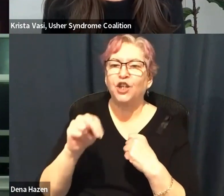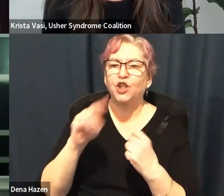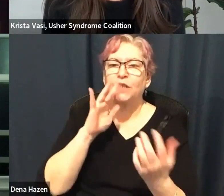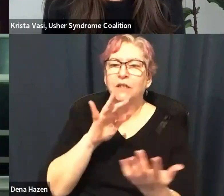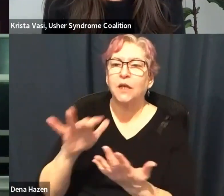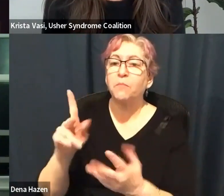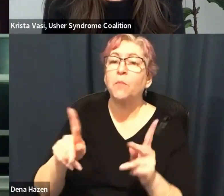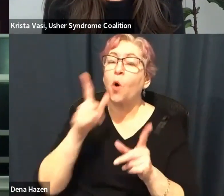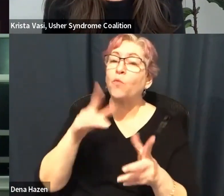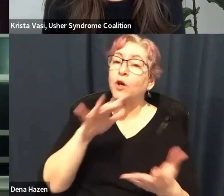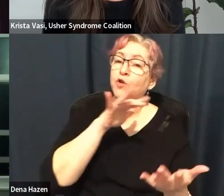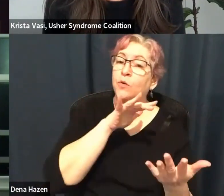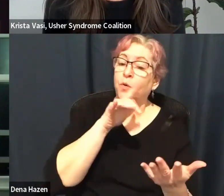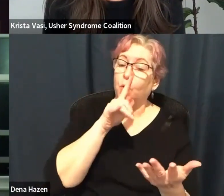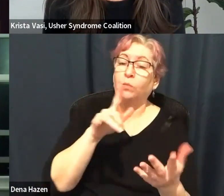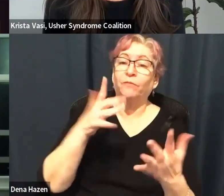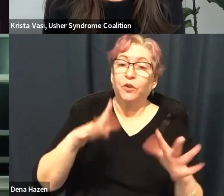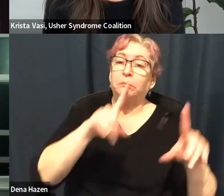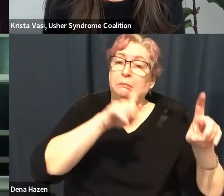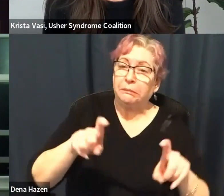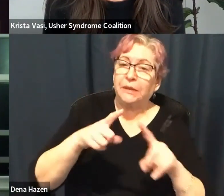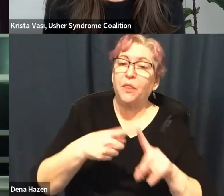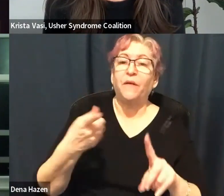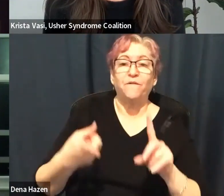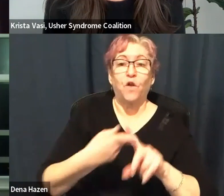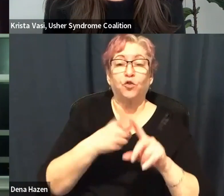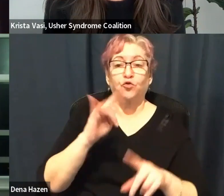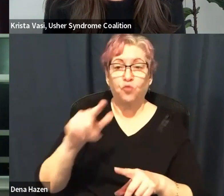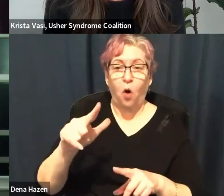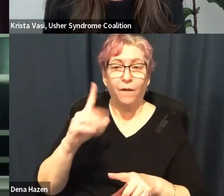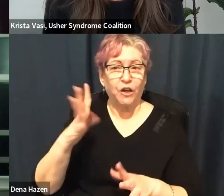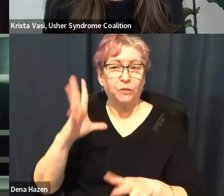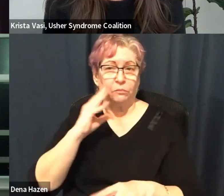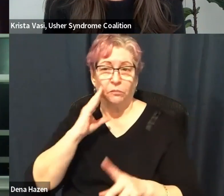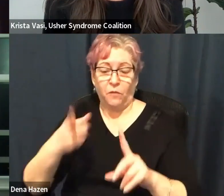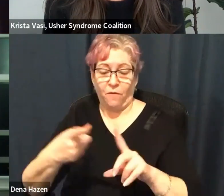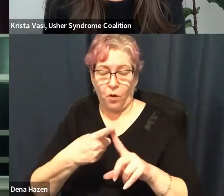in the first trial can continue to receive treatment